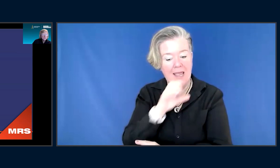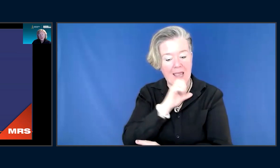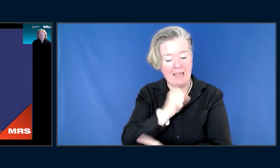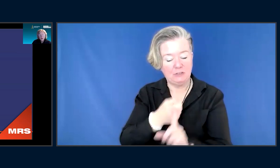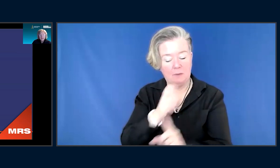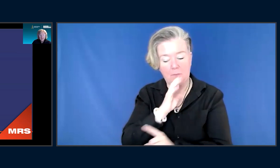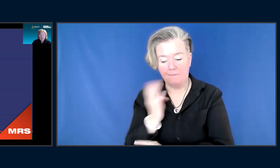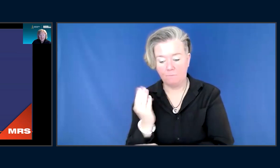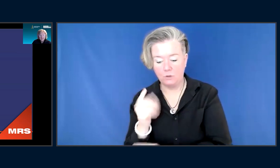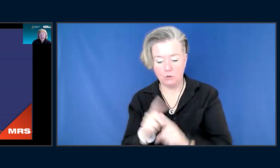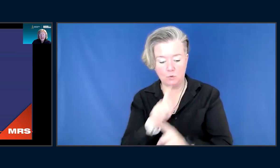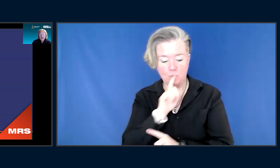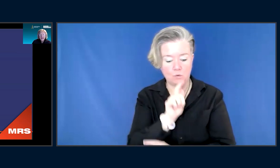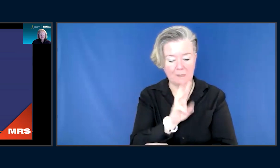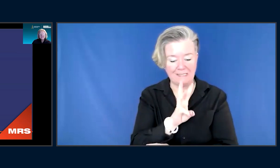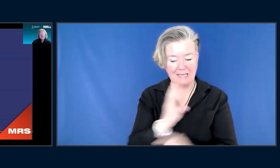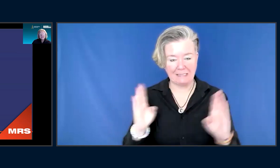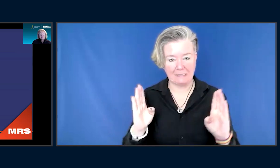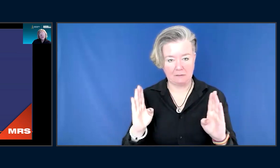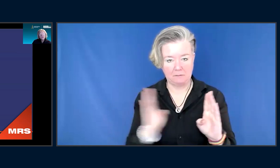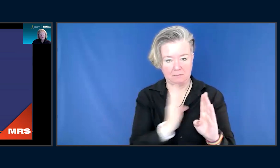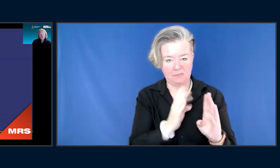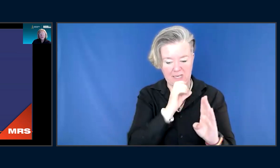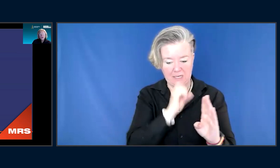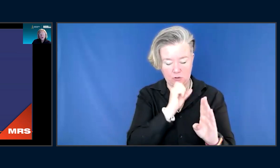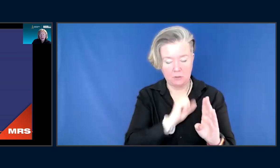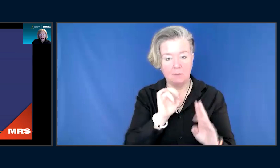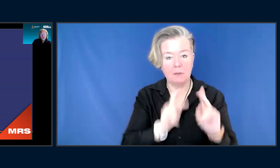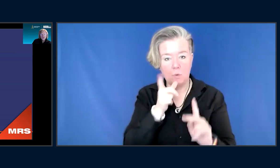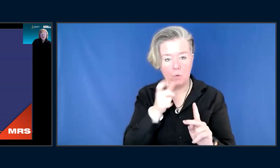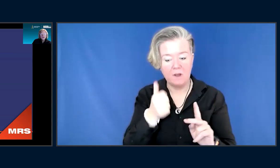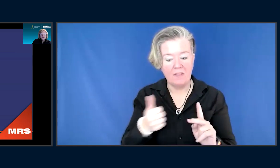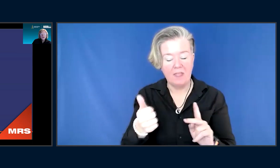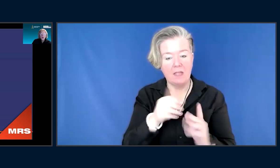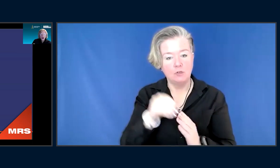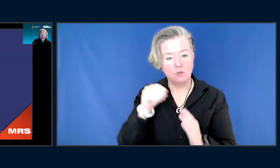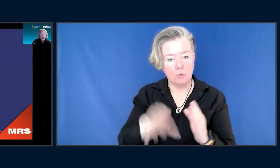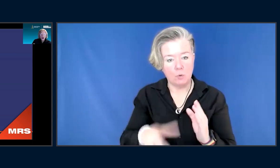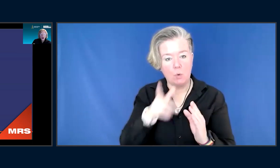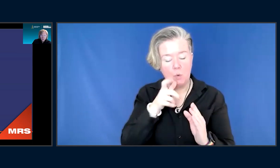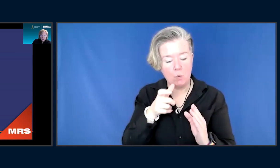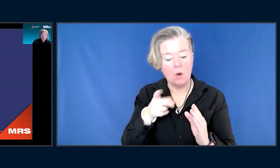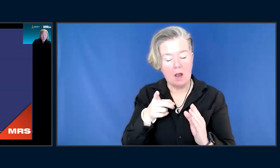and are aged between 14 and 26. And these are people who-- students